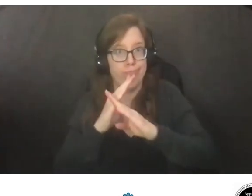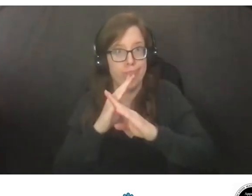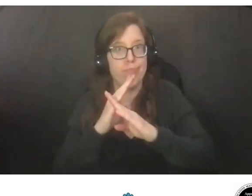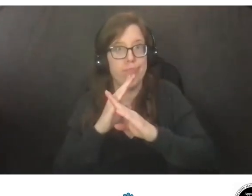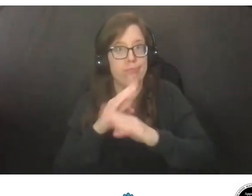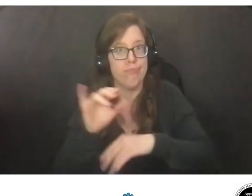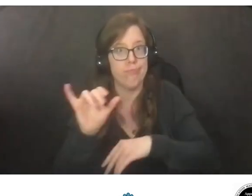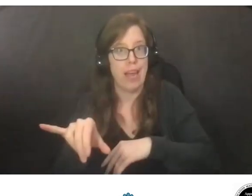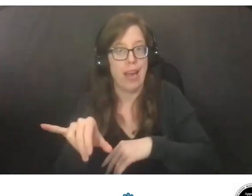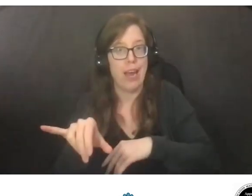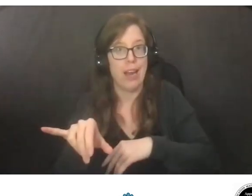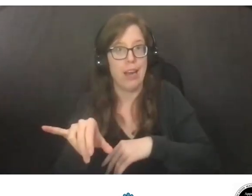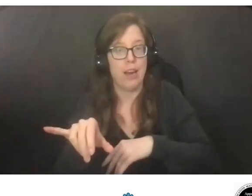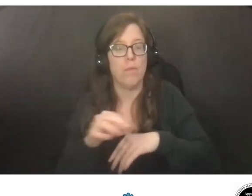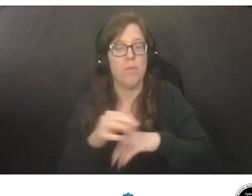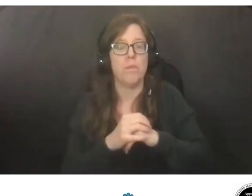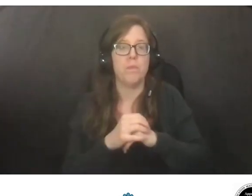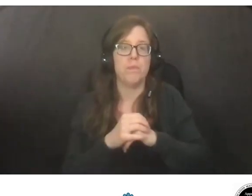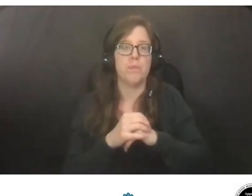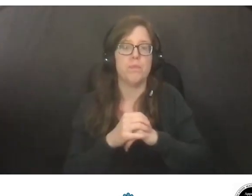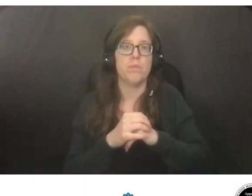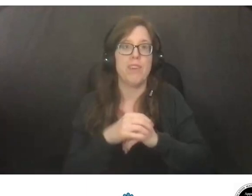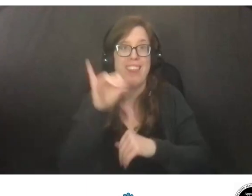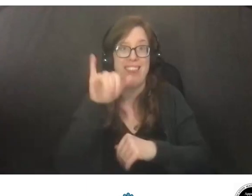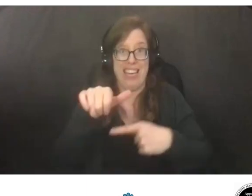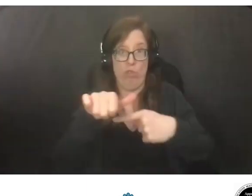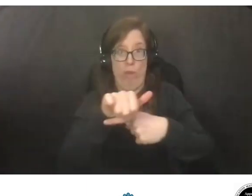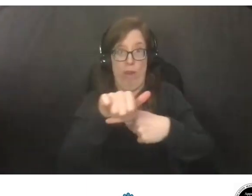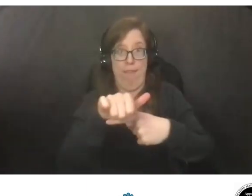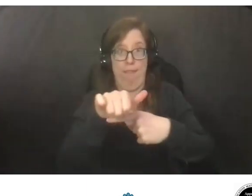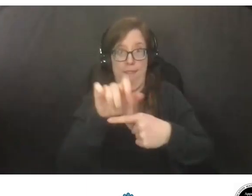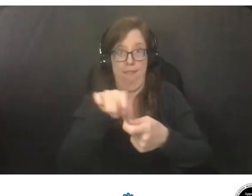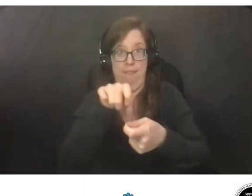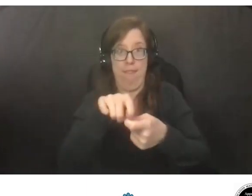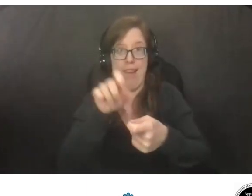We...that training, you know, could be you could reach out